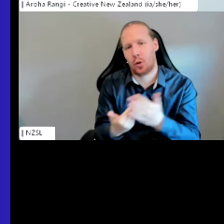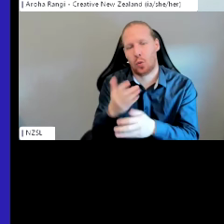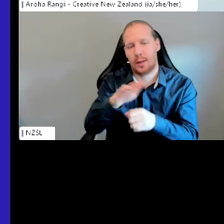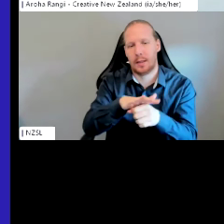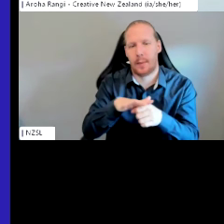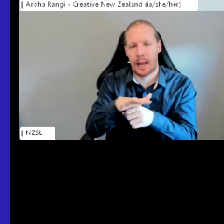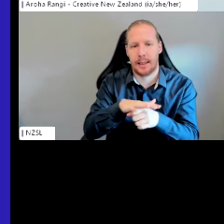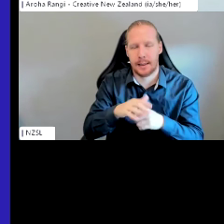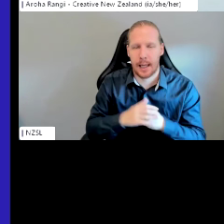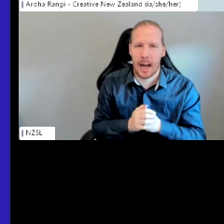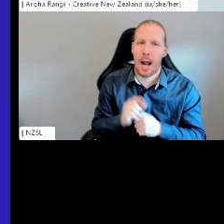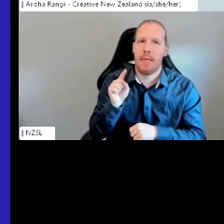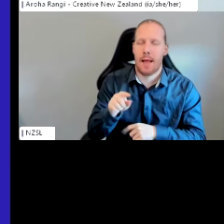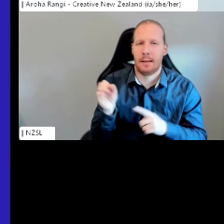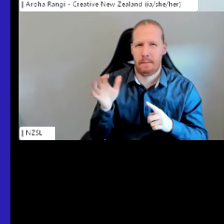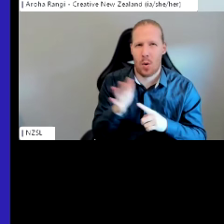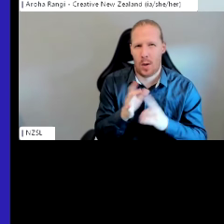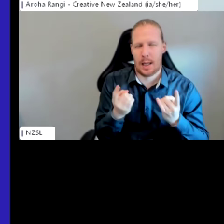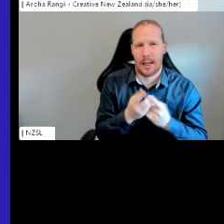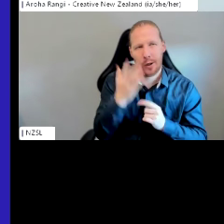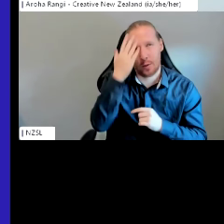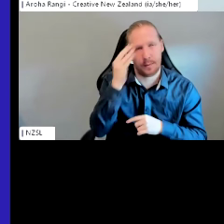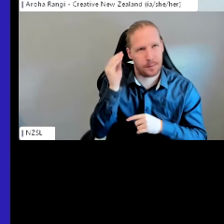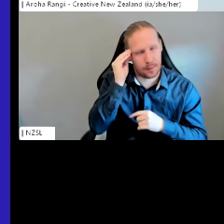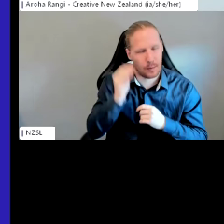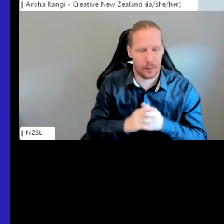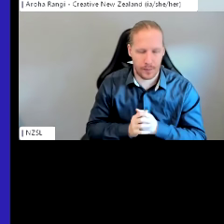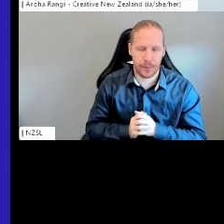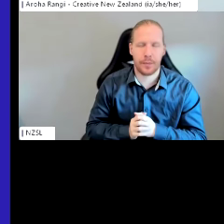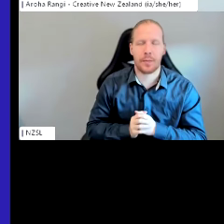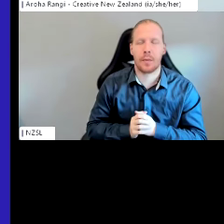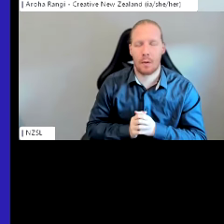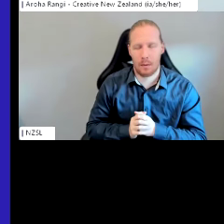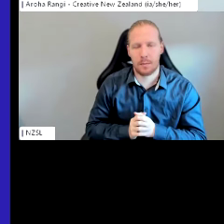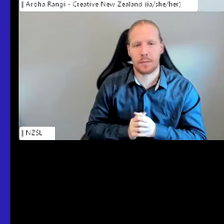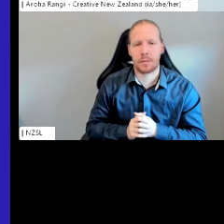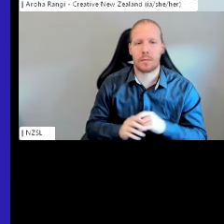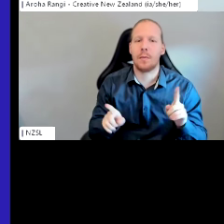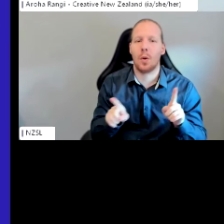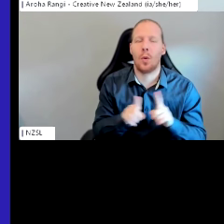thing. Um and and the other thing I would say is that you can imagine that obviously you can also